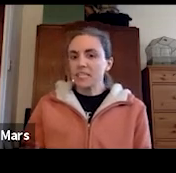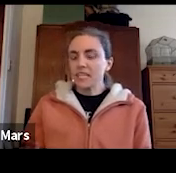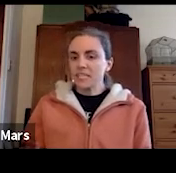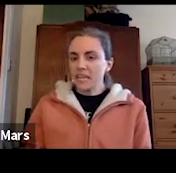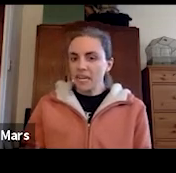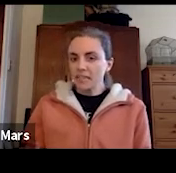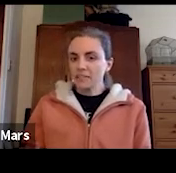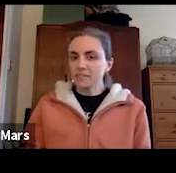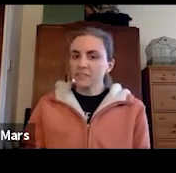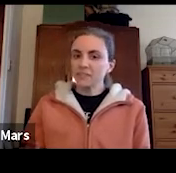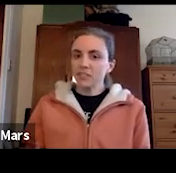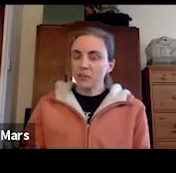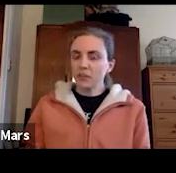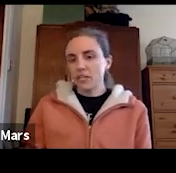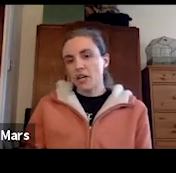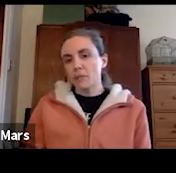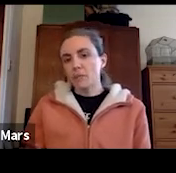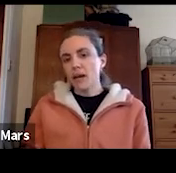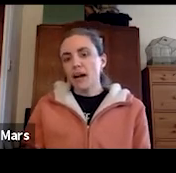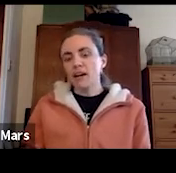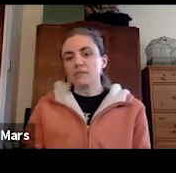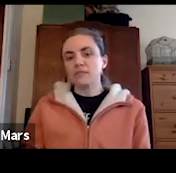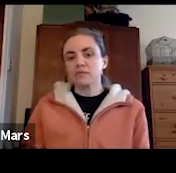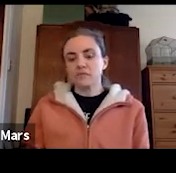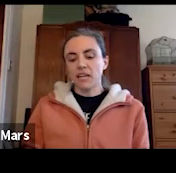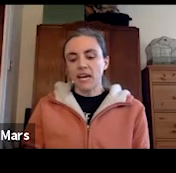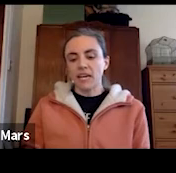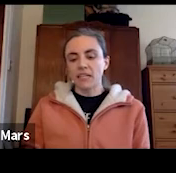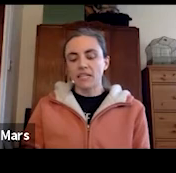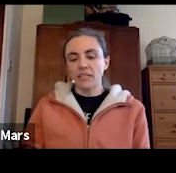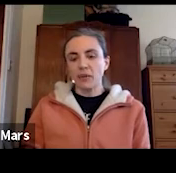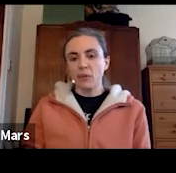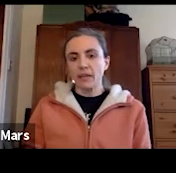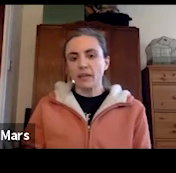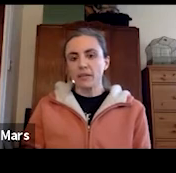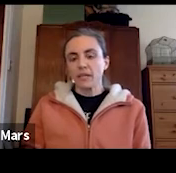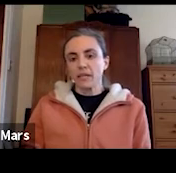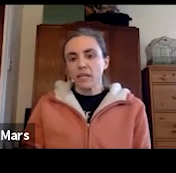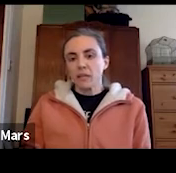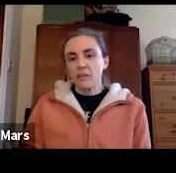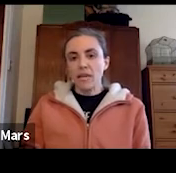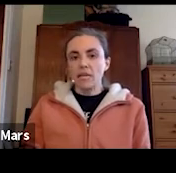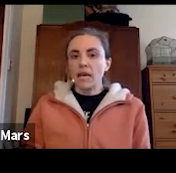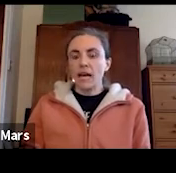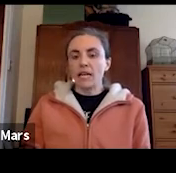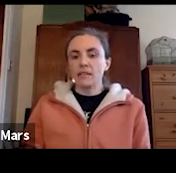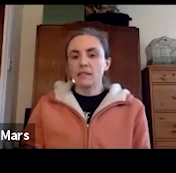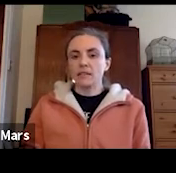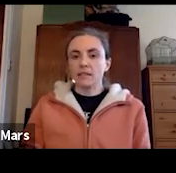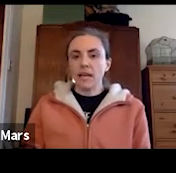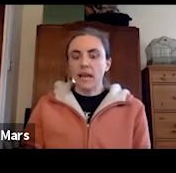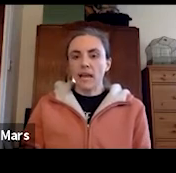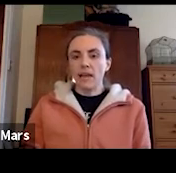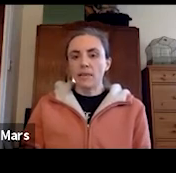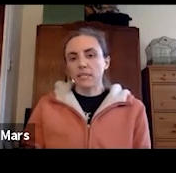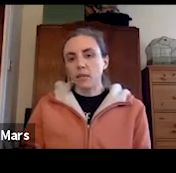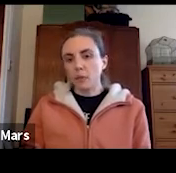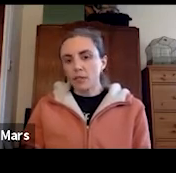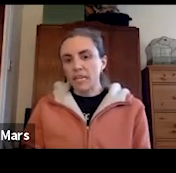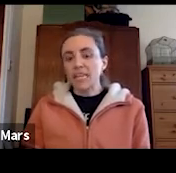they did not do a great job of dealing with me as a mentally ill person.